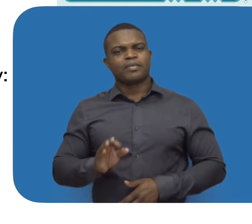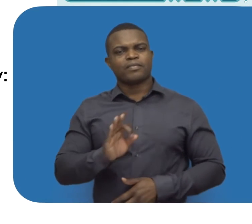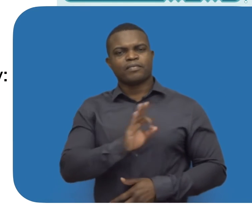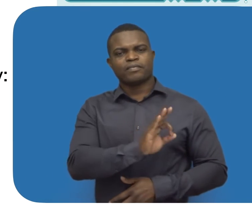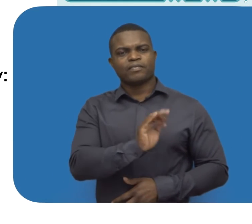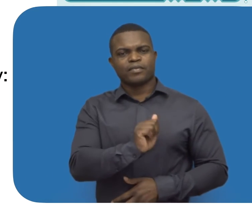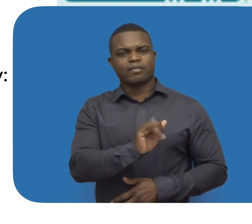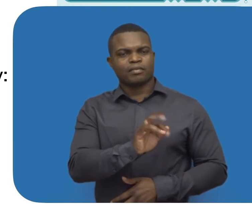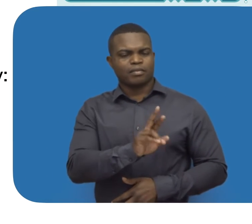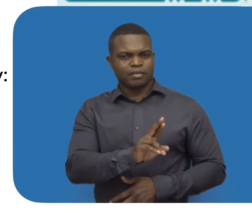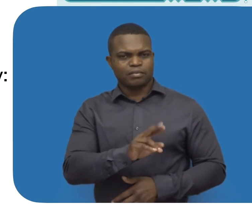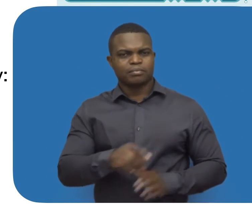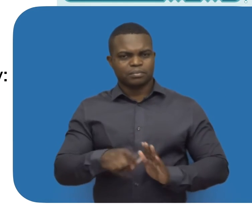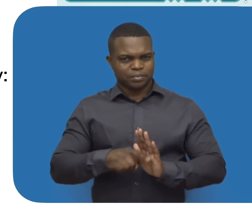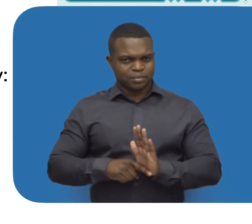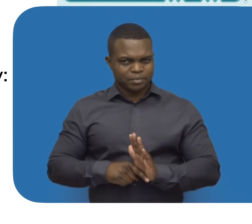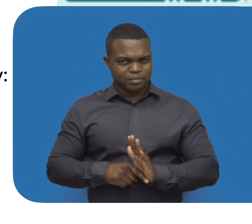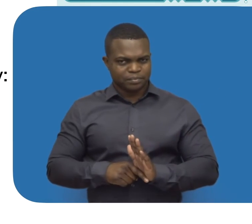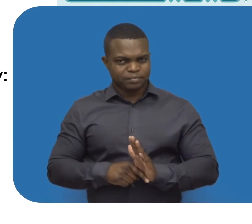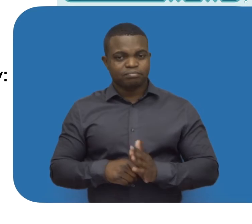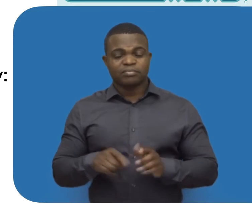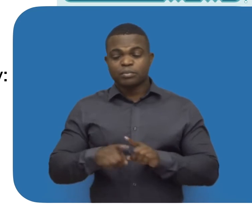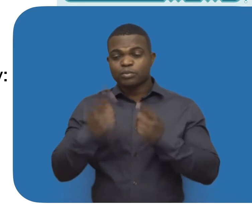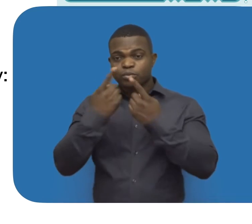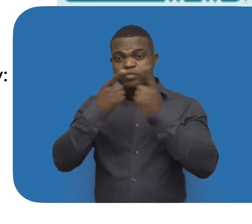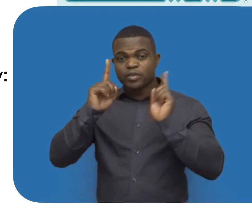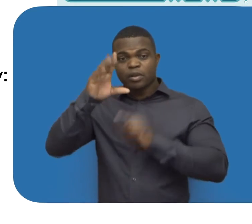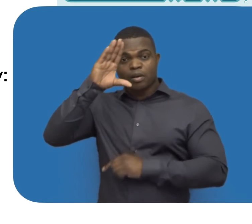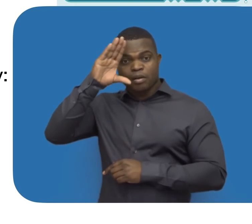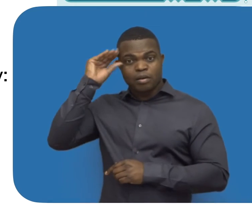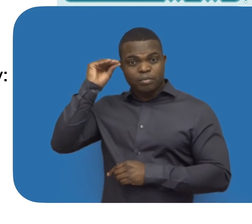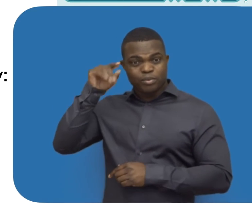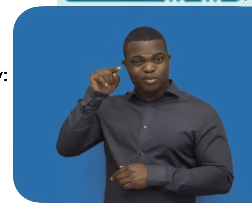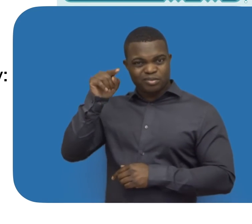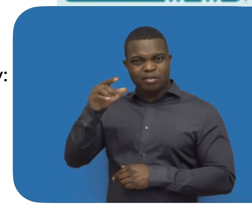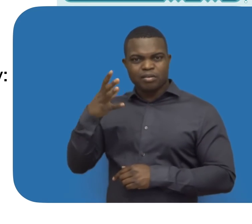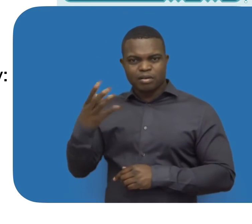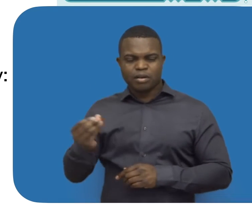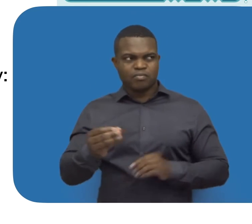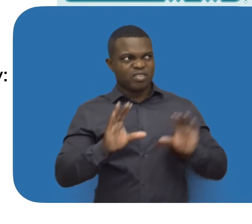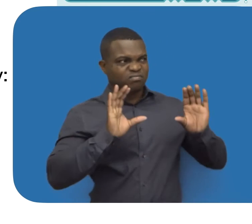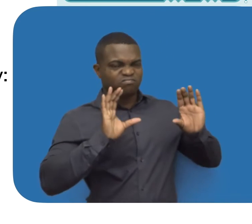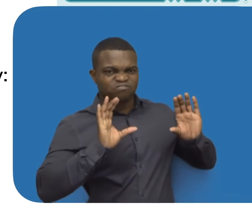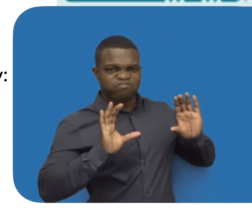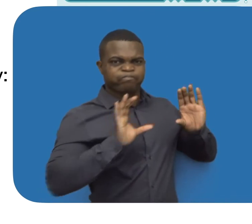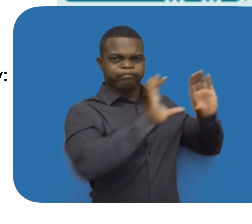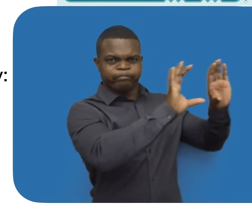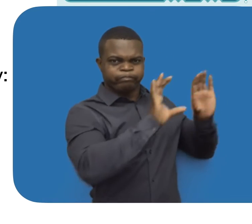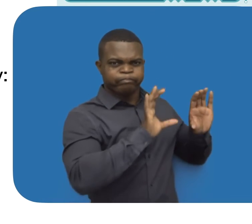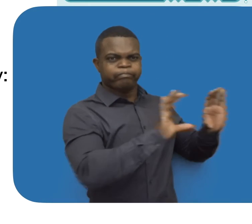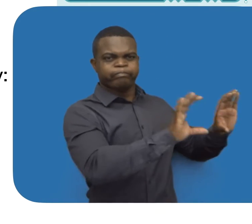Luckily, the Research Data Repository of Hamburg University provides a decentralised redundant server structure